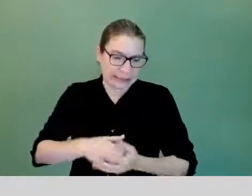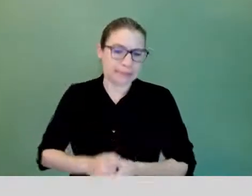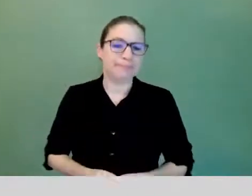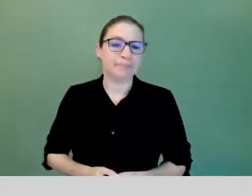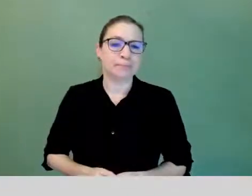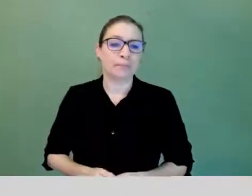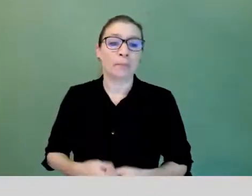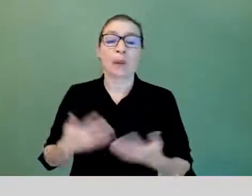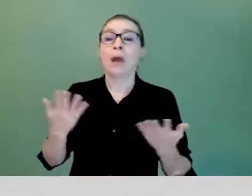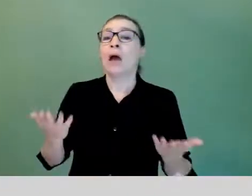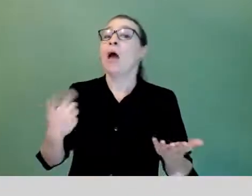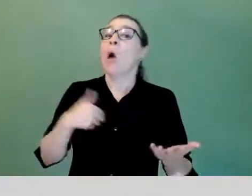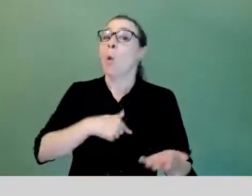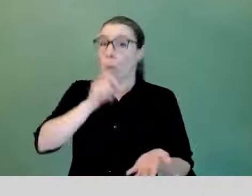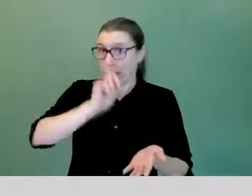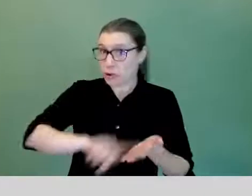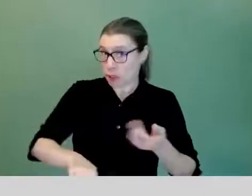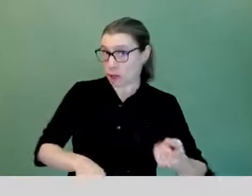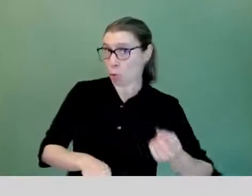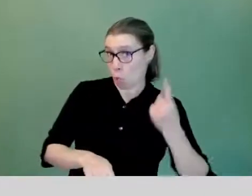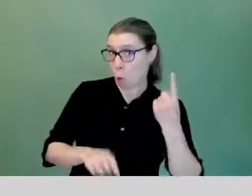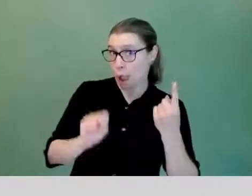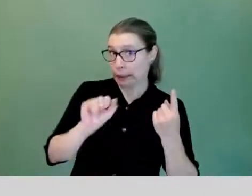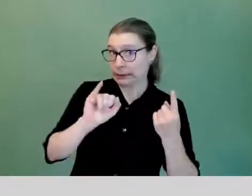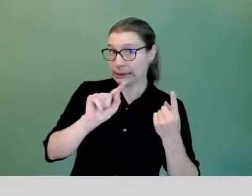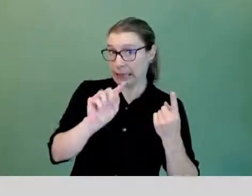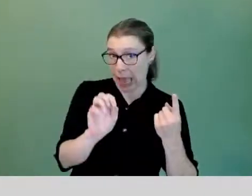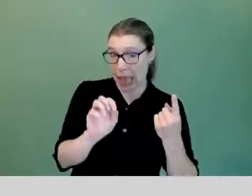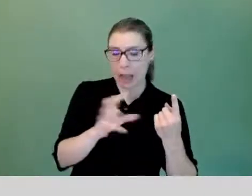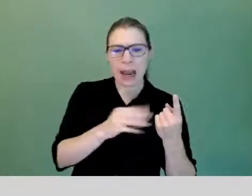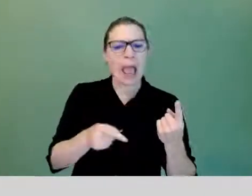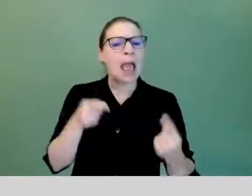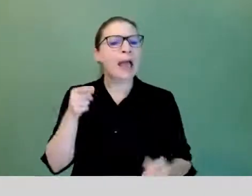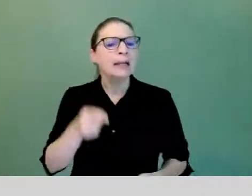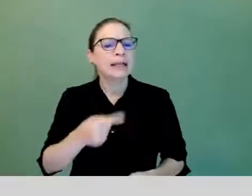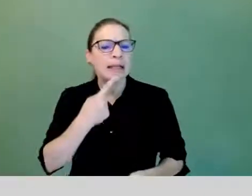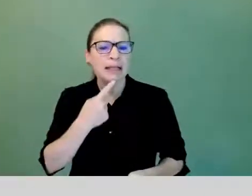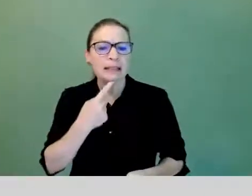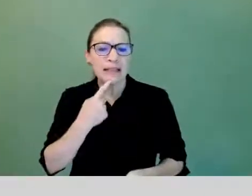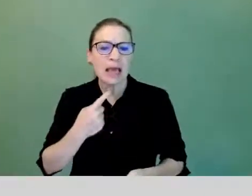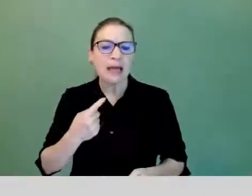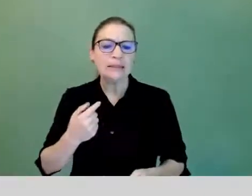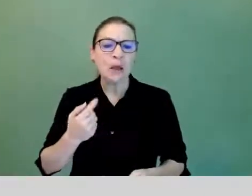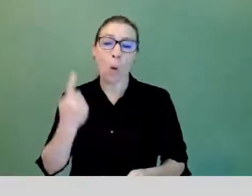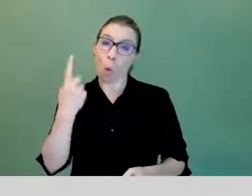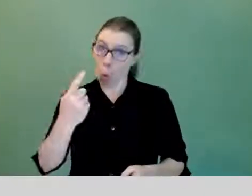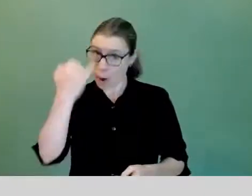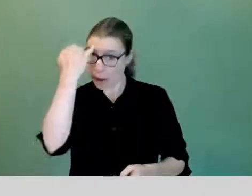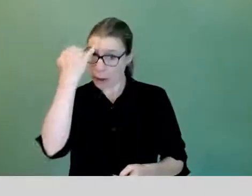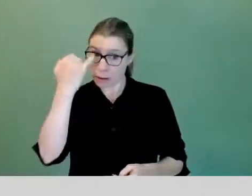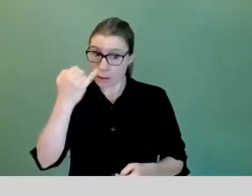Now we checked for one website and it says that there's one recommendation found,